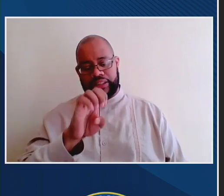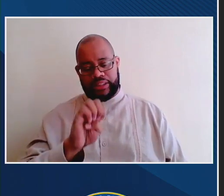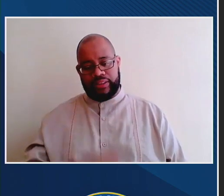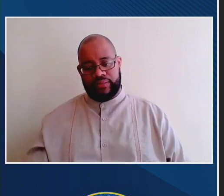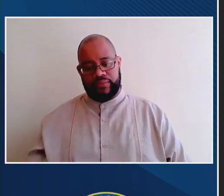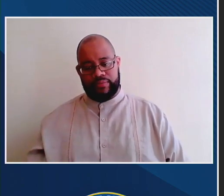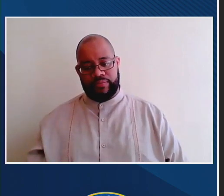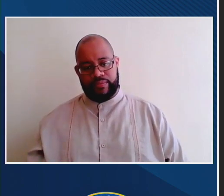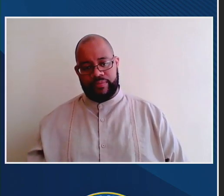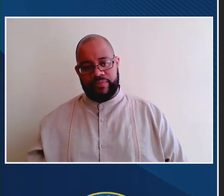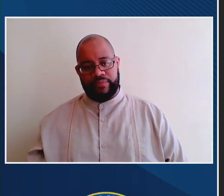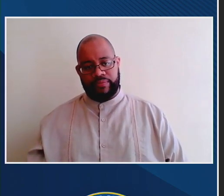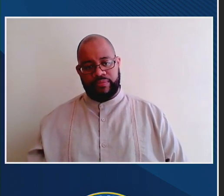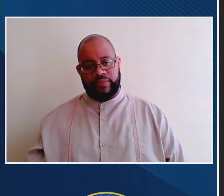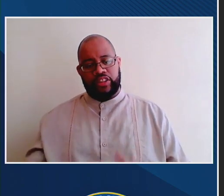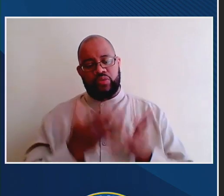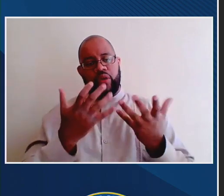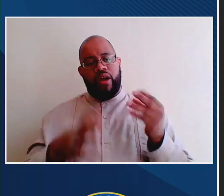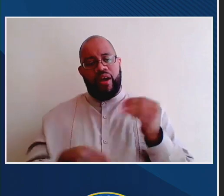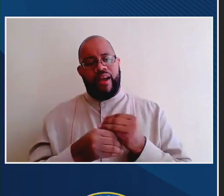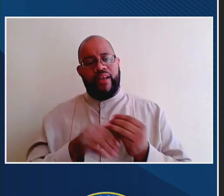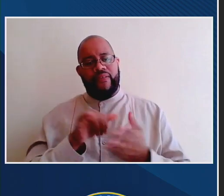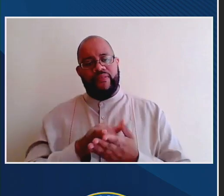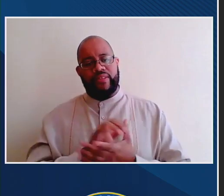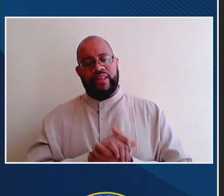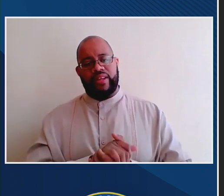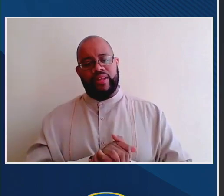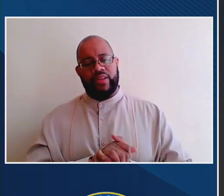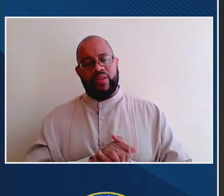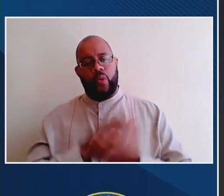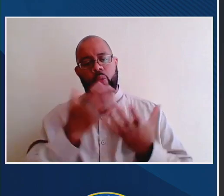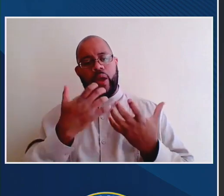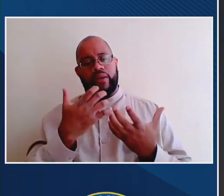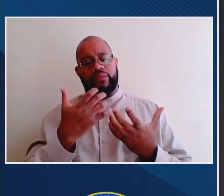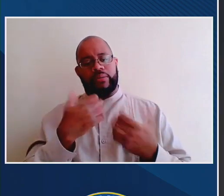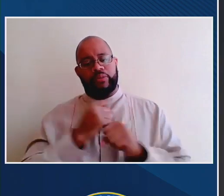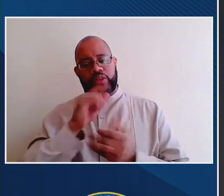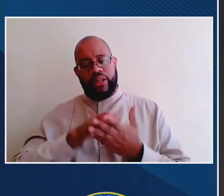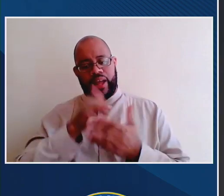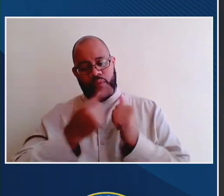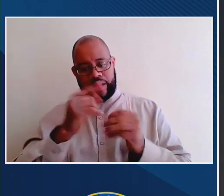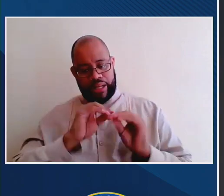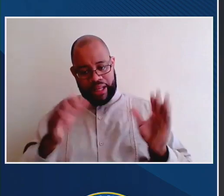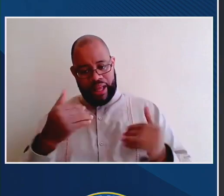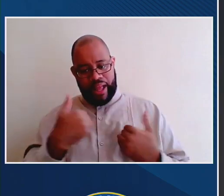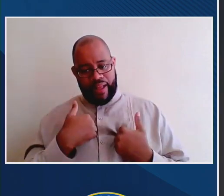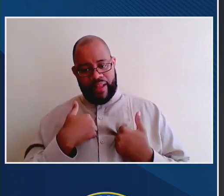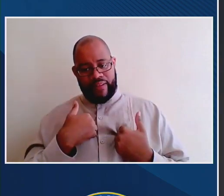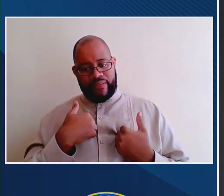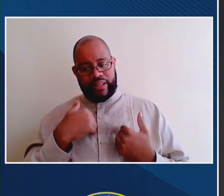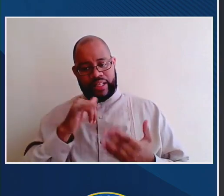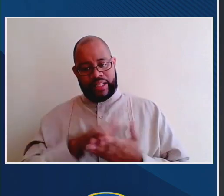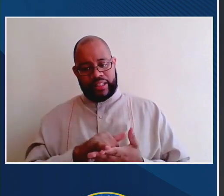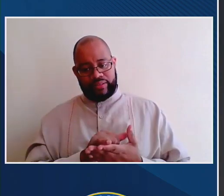I just wanted to add that, yeah, Joe, we wanted to make sure everybody's clear that we have seen a problem. That's why we're looking to change this. We've had claims